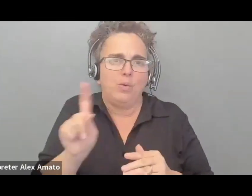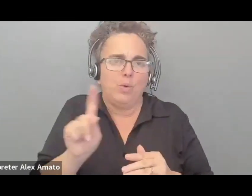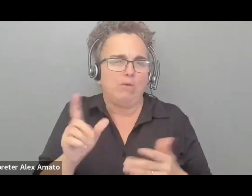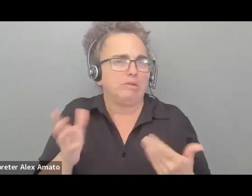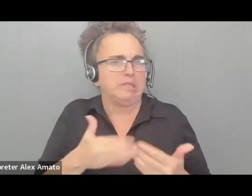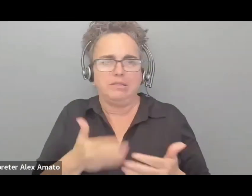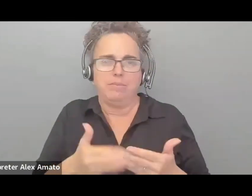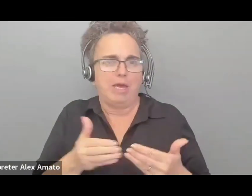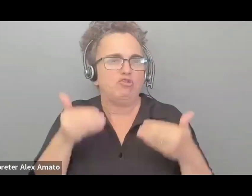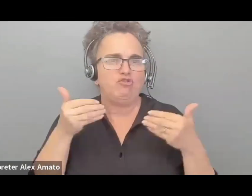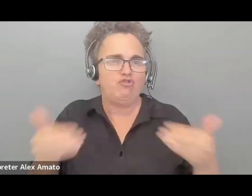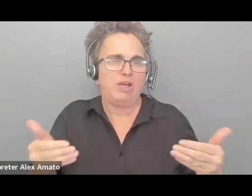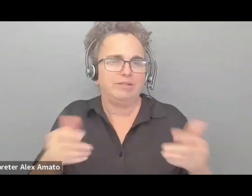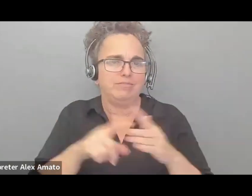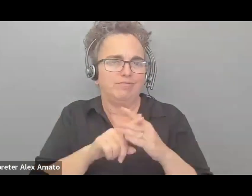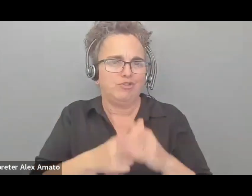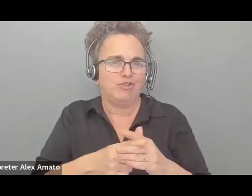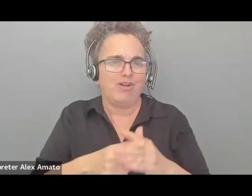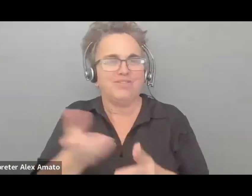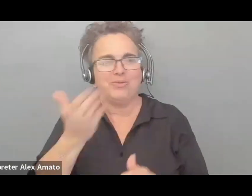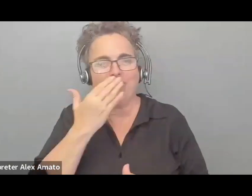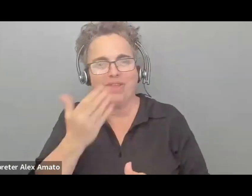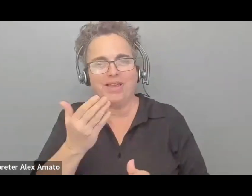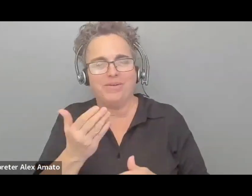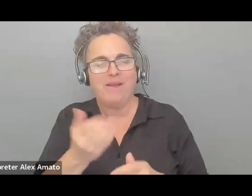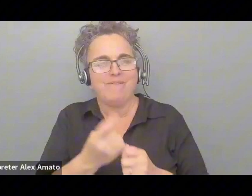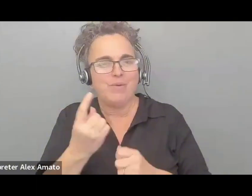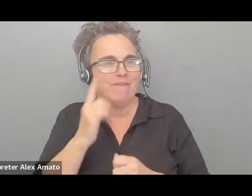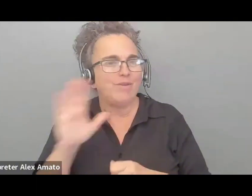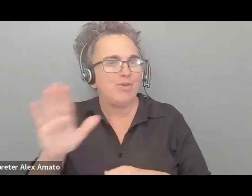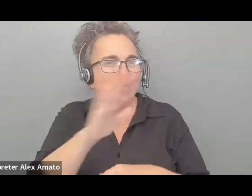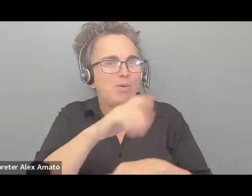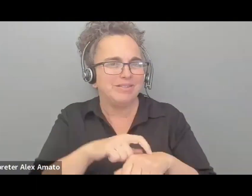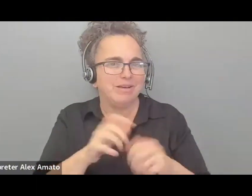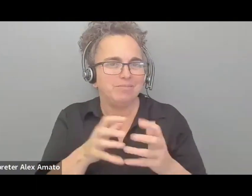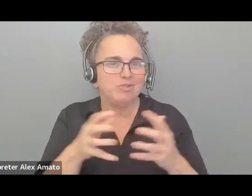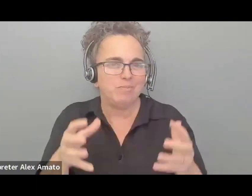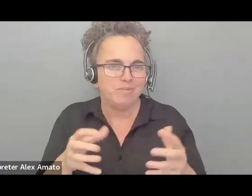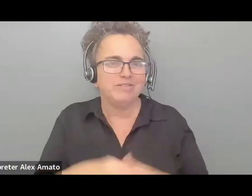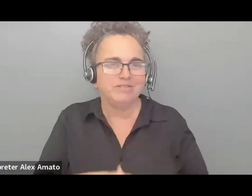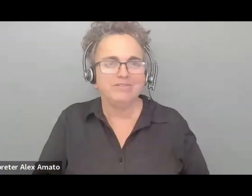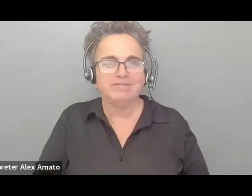And so thank you all for your, your time so much and thank you Teach Access